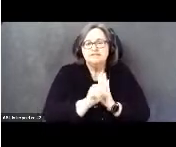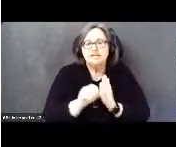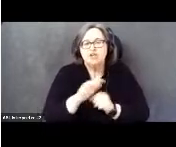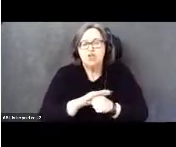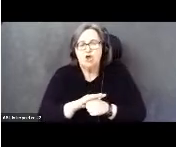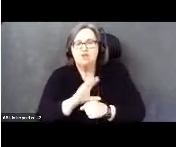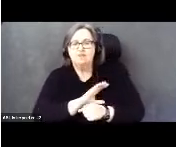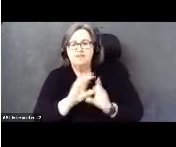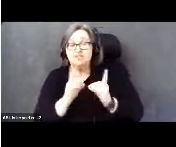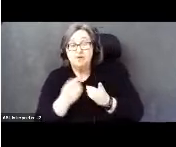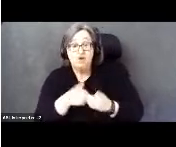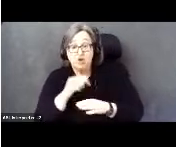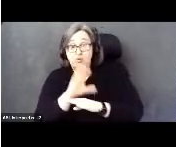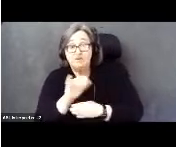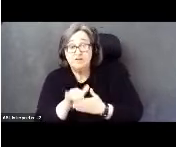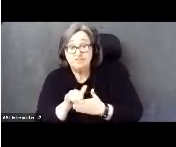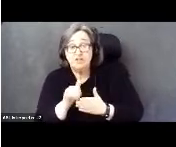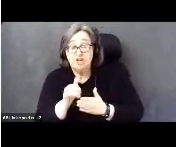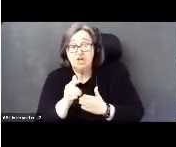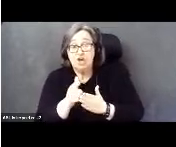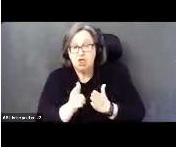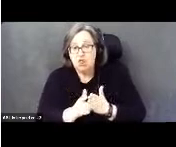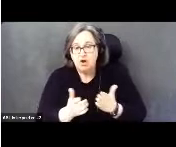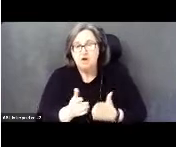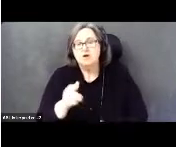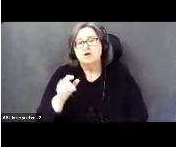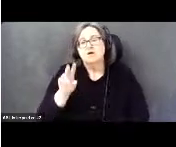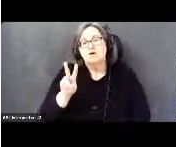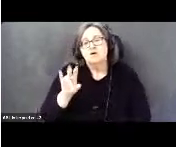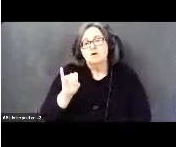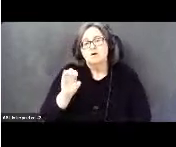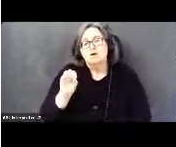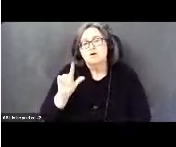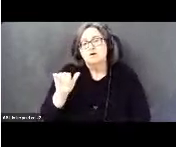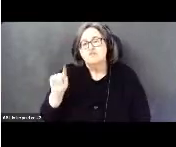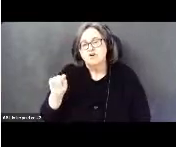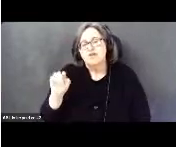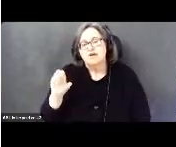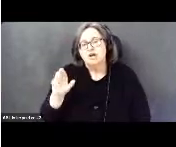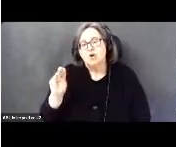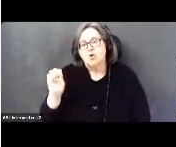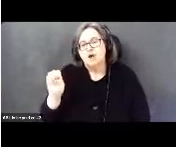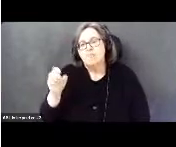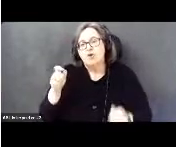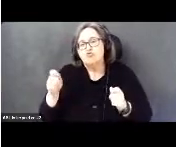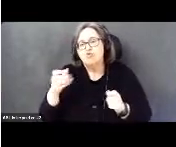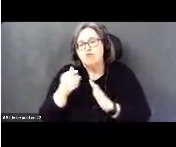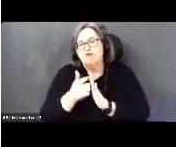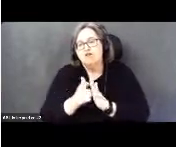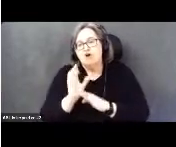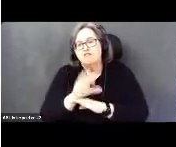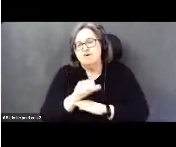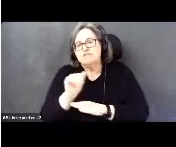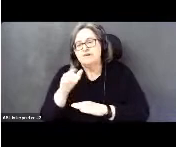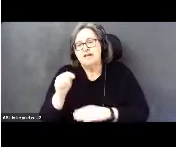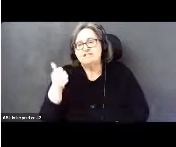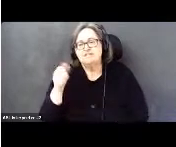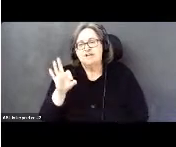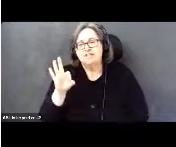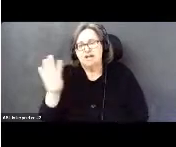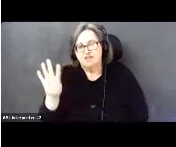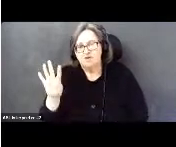the law that's called the violent crime control and law enforcement act of 1994 which is 34